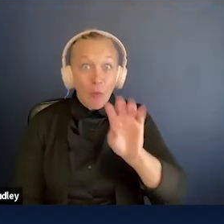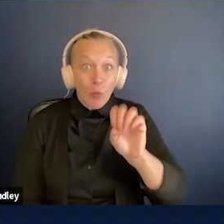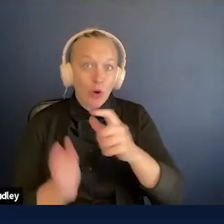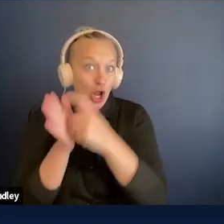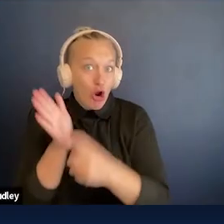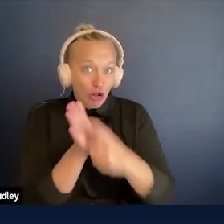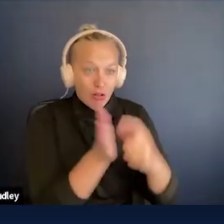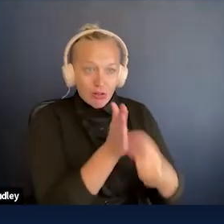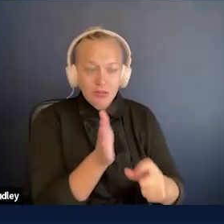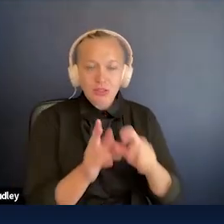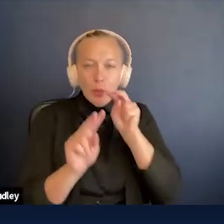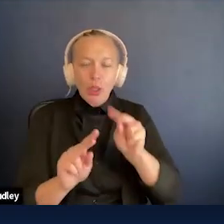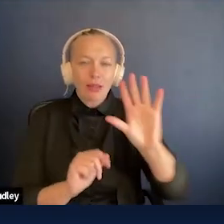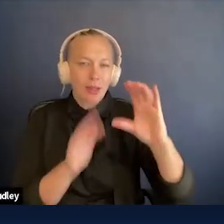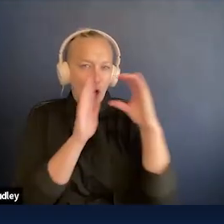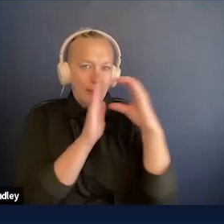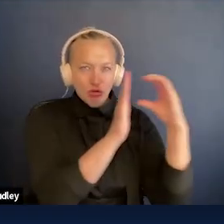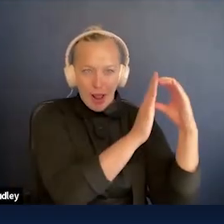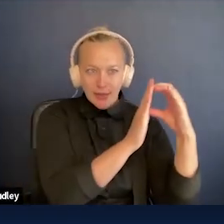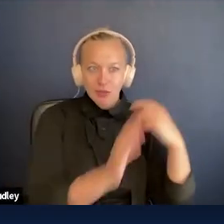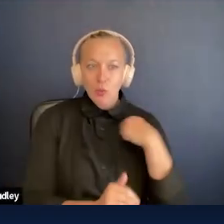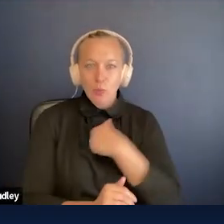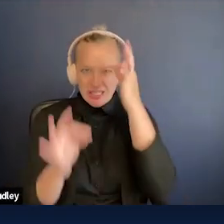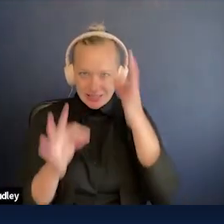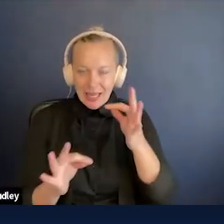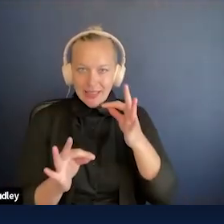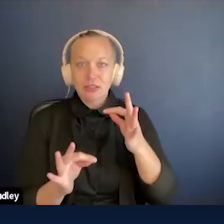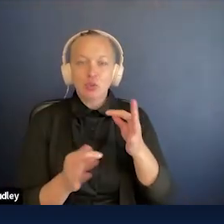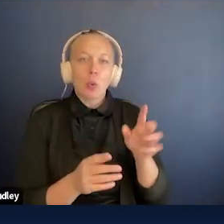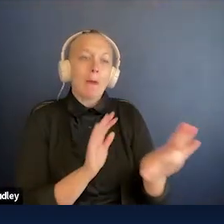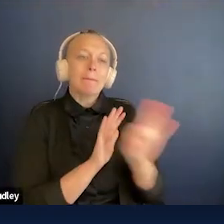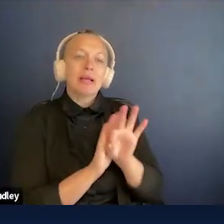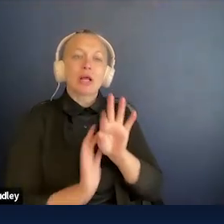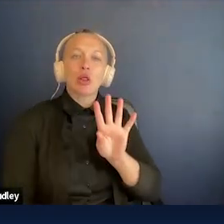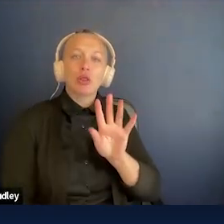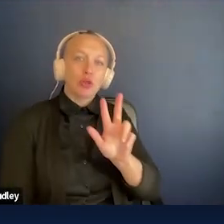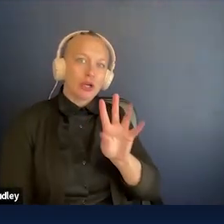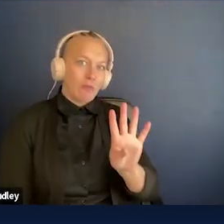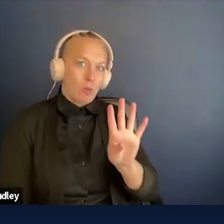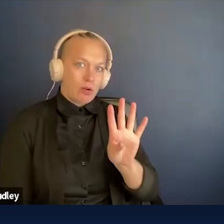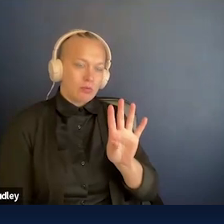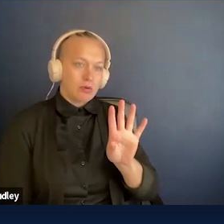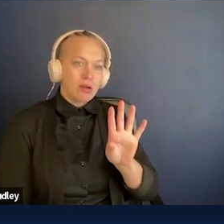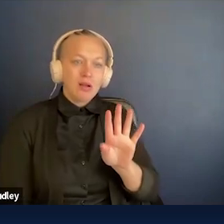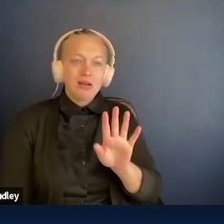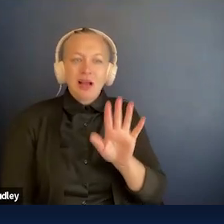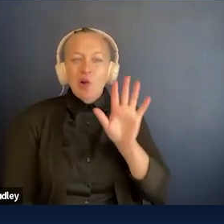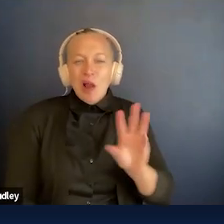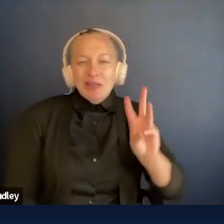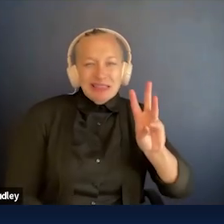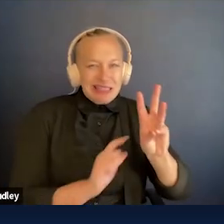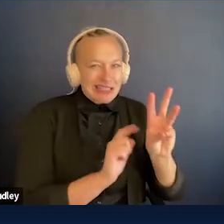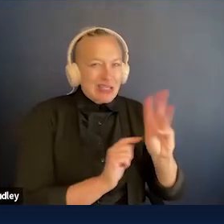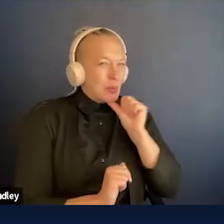By looking at the abstract, we decided to include 34 of them, but 6 of them we were… a bit unsure on, so we decided to hold it.